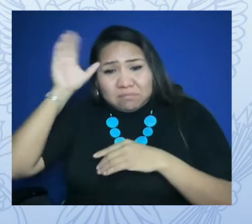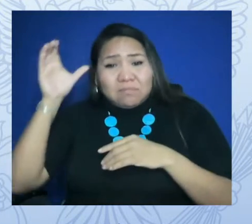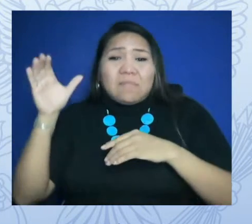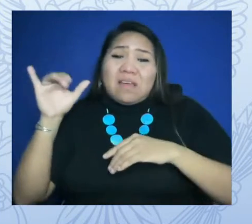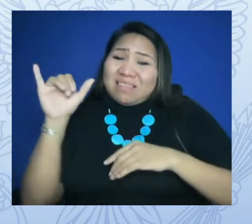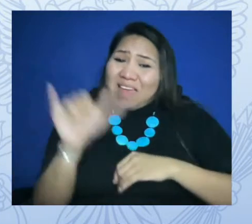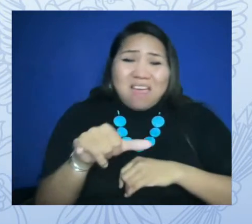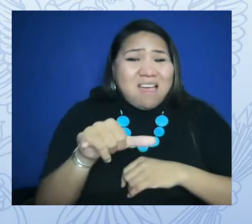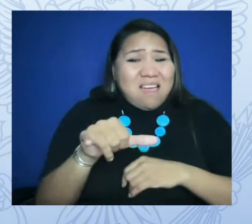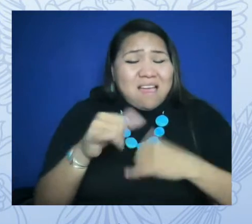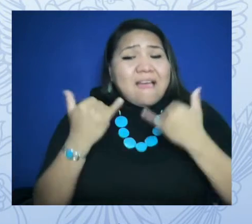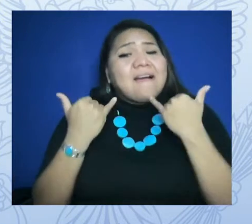and we aren't going back.